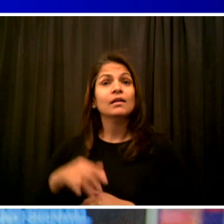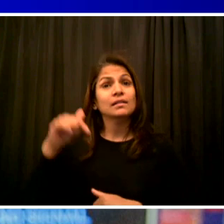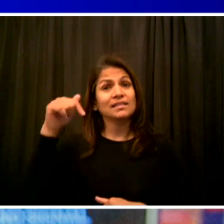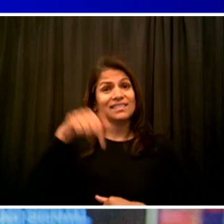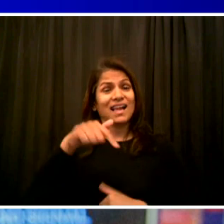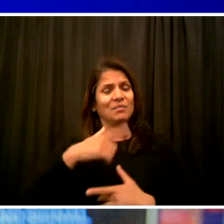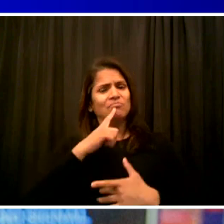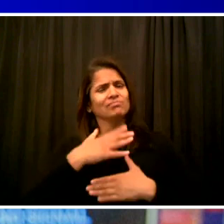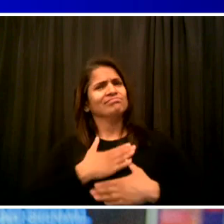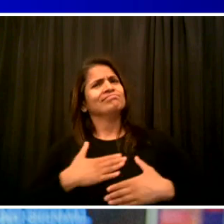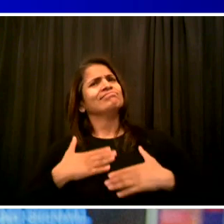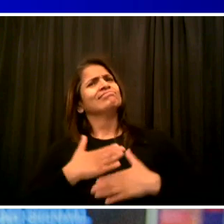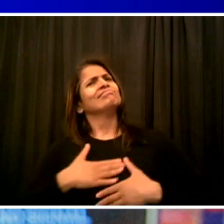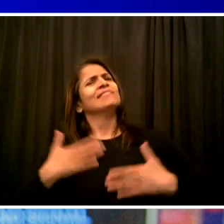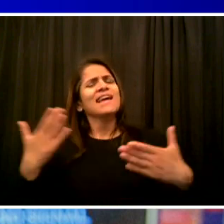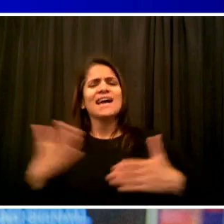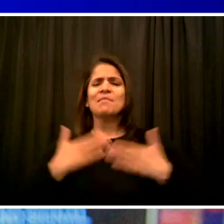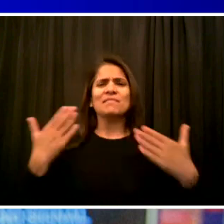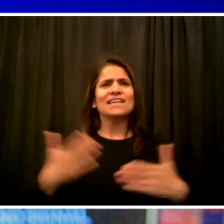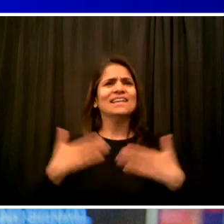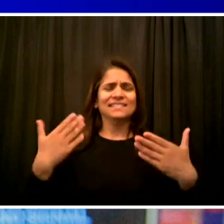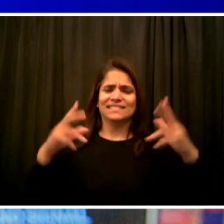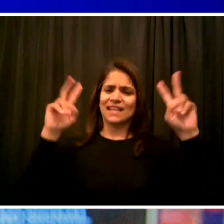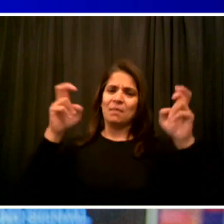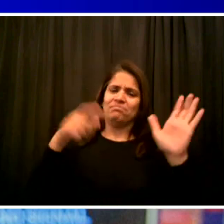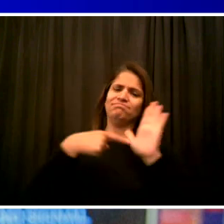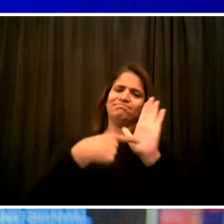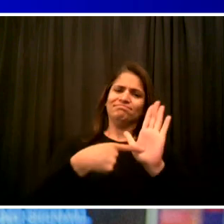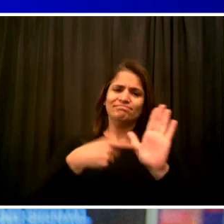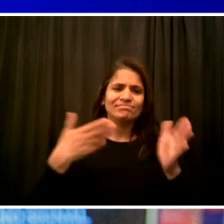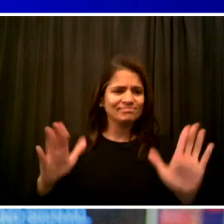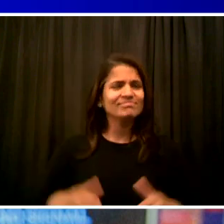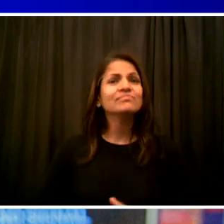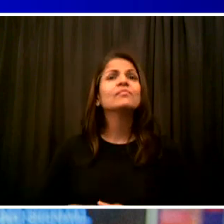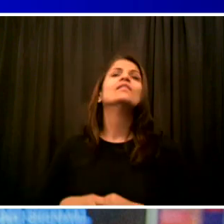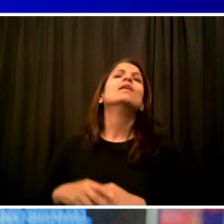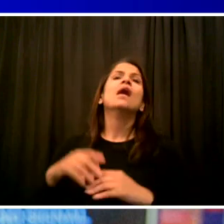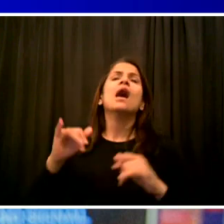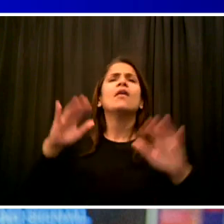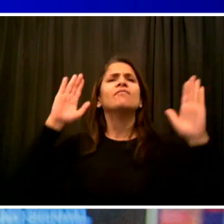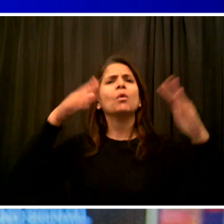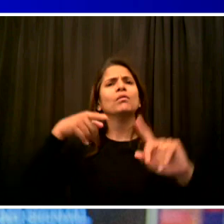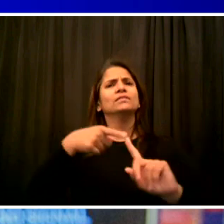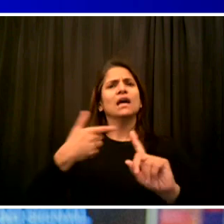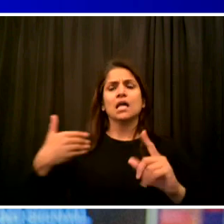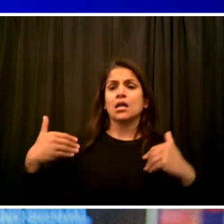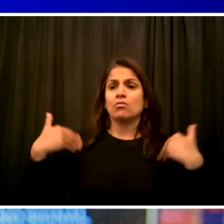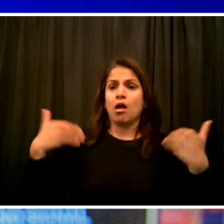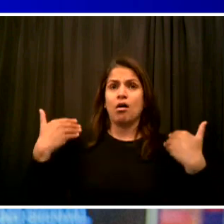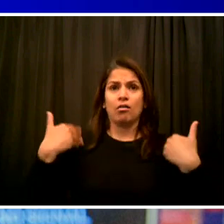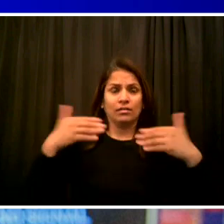NEEDS TO GO ON. SO I BRING YOU TO ONE THAT IS A JOYFUL TOPIC, AND